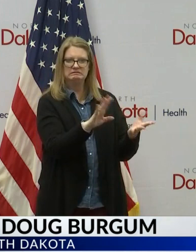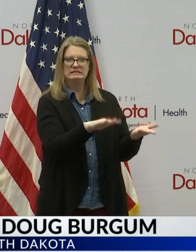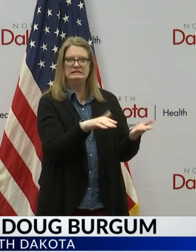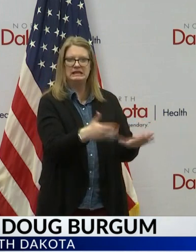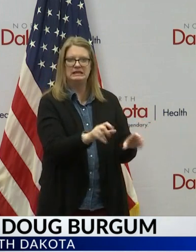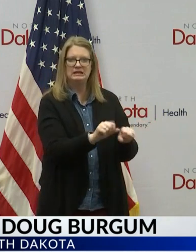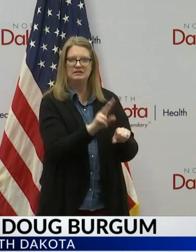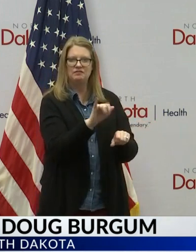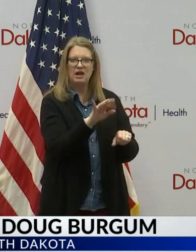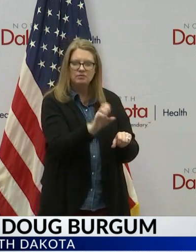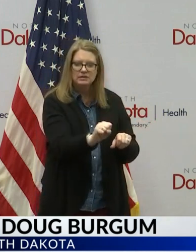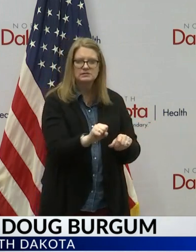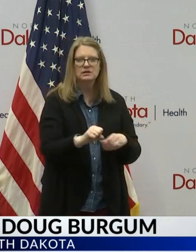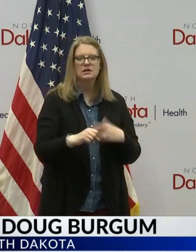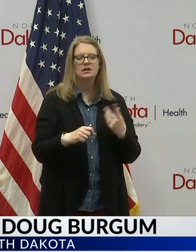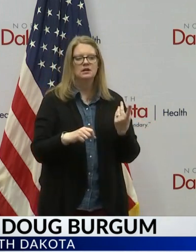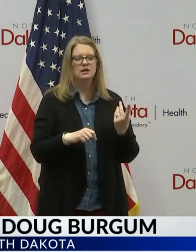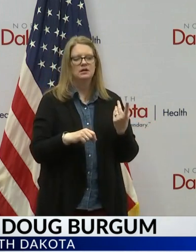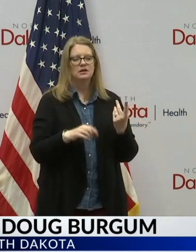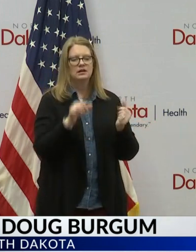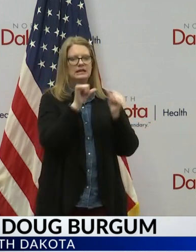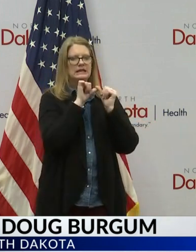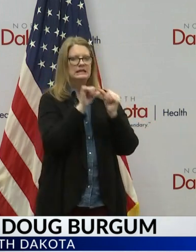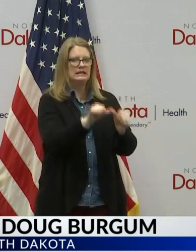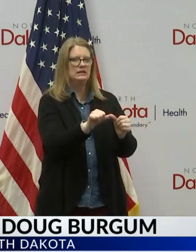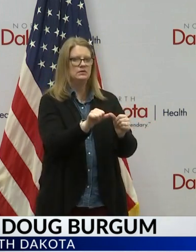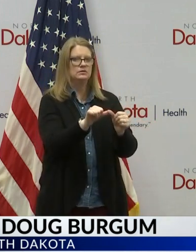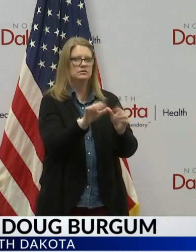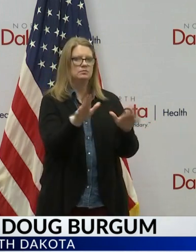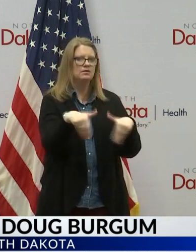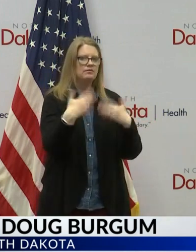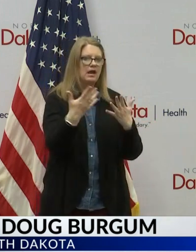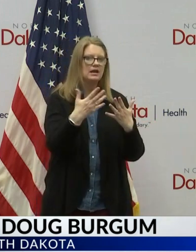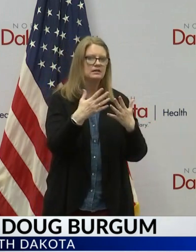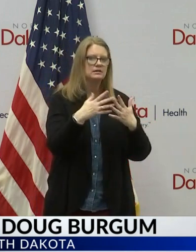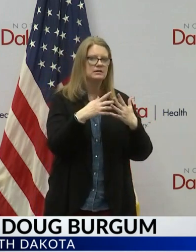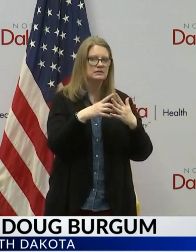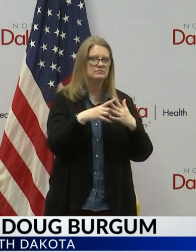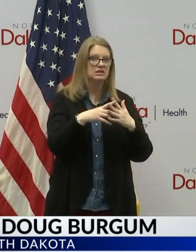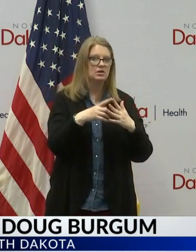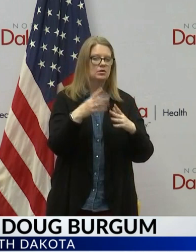LINE WORKER PROVIDE COVERAGE OF THOSE MOST AT RISK IN CONTACT WITH THE POTENTIALLY DEADLY VIRUS.